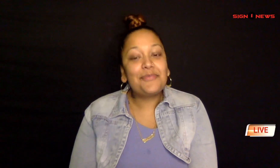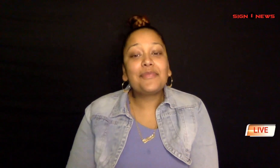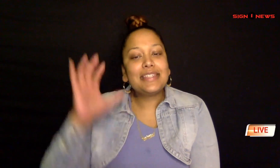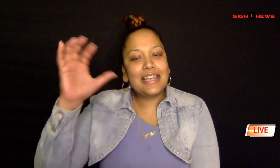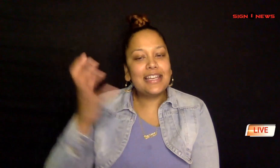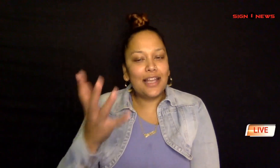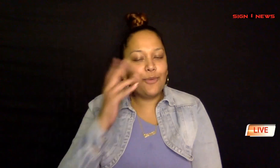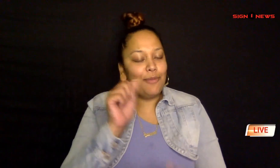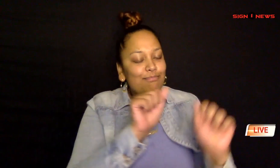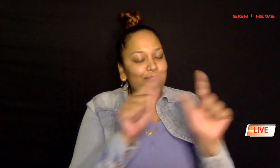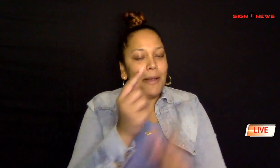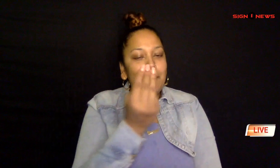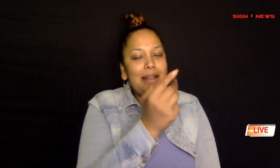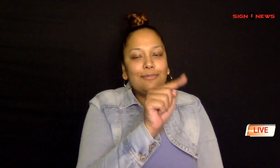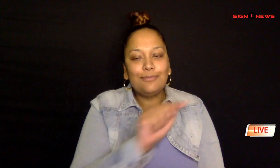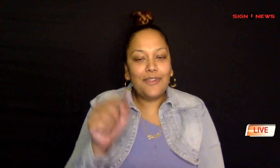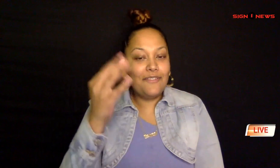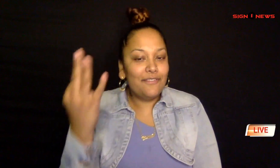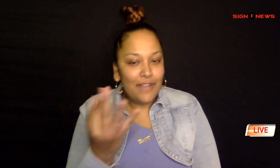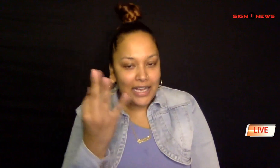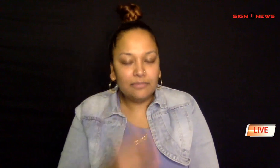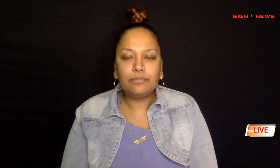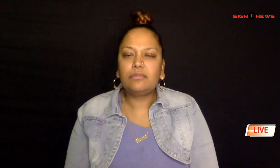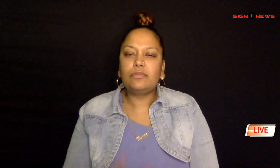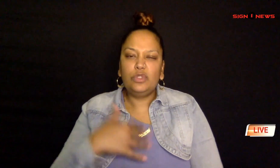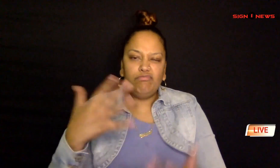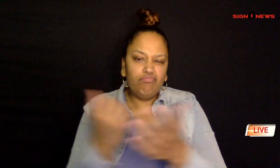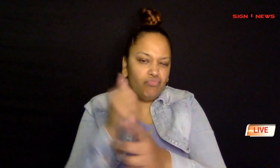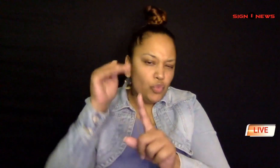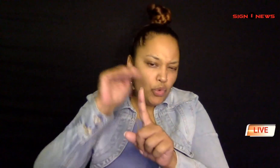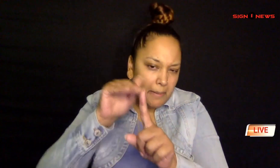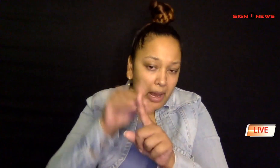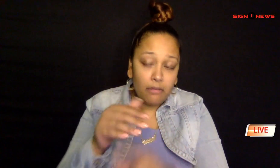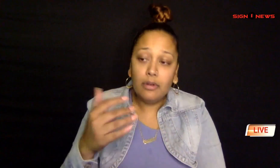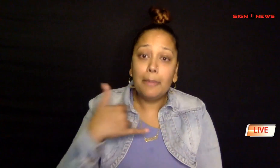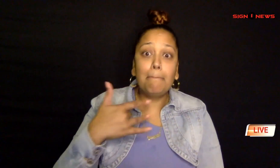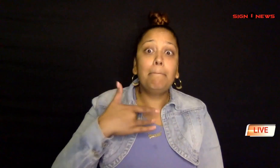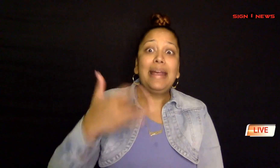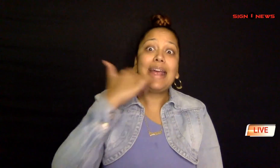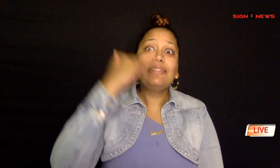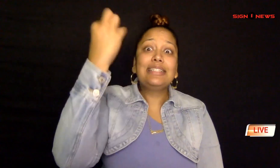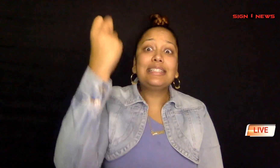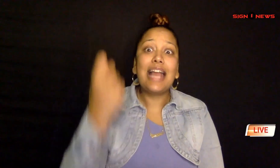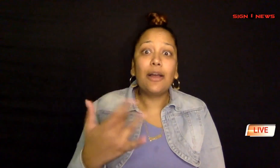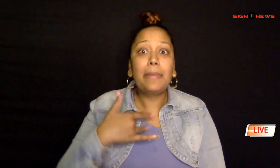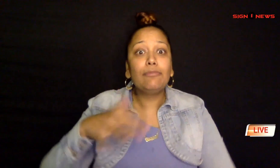Sign1News will be broadcasting updates Monday through Friday and a reminder the Sign1News